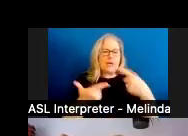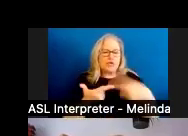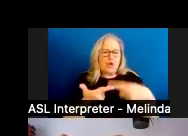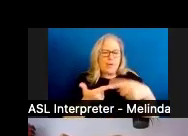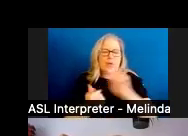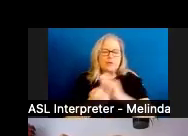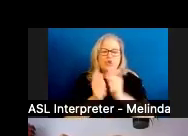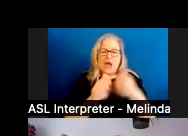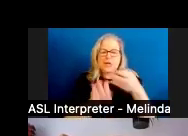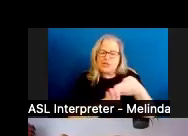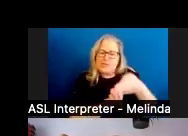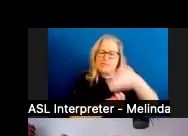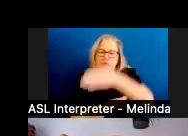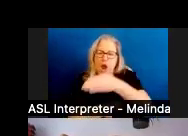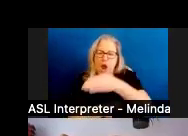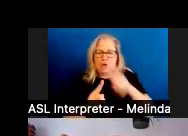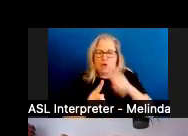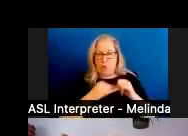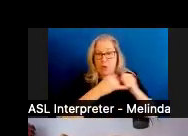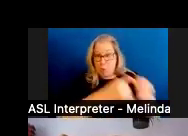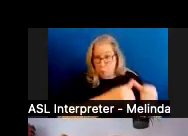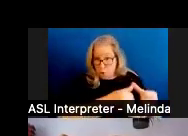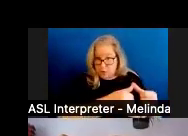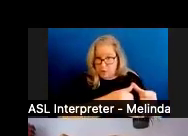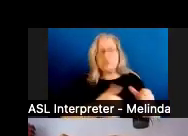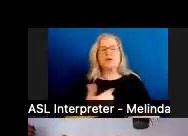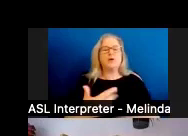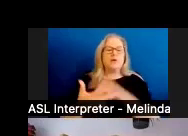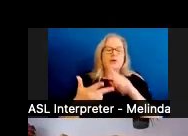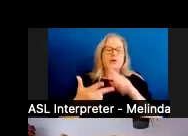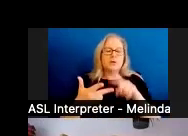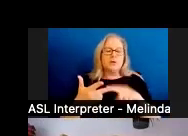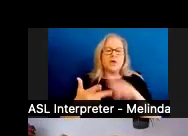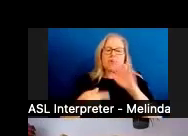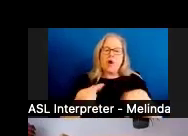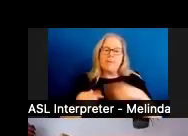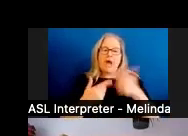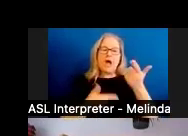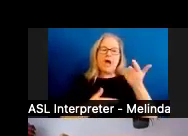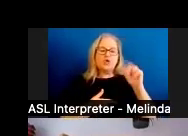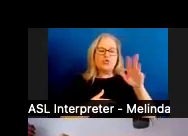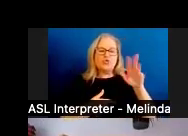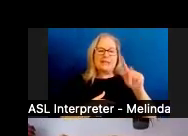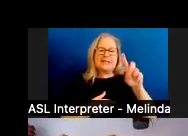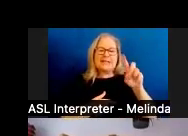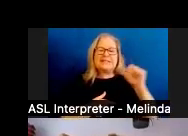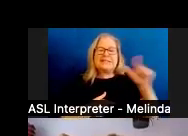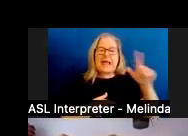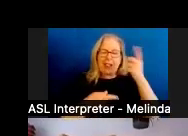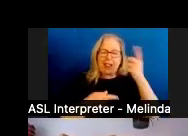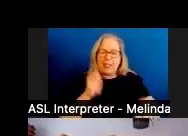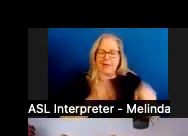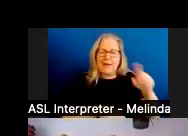that might happen prior to the initial award. We're going to talk a little bit about grant deal making and negotiation time and what that looks like.